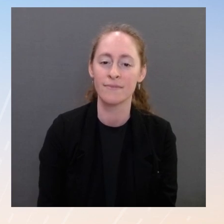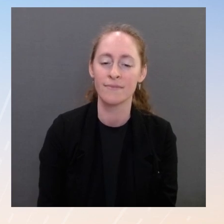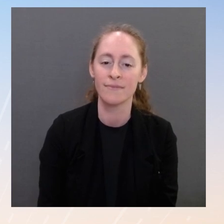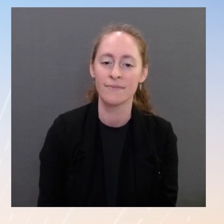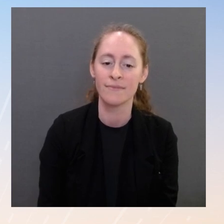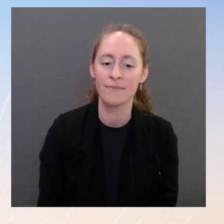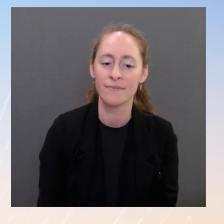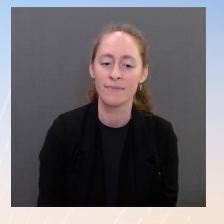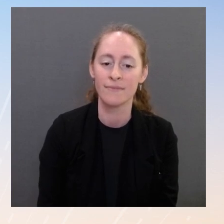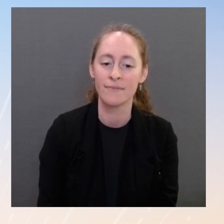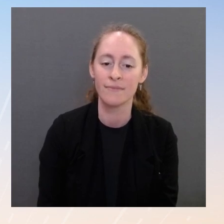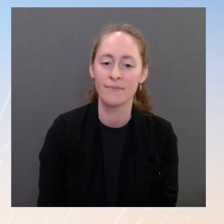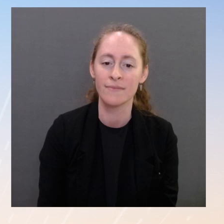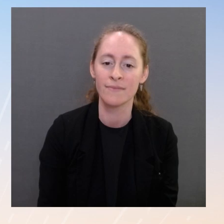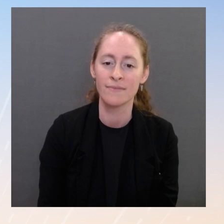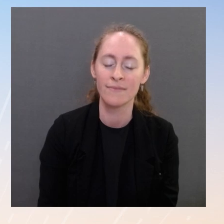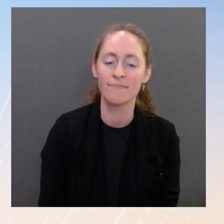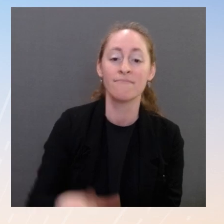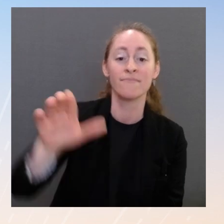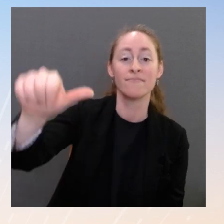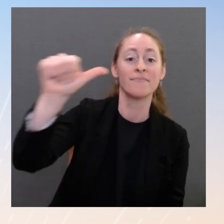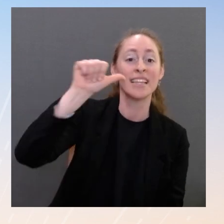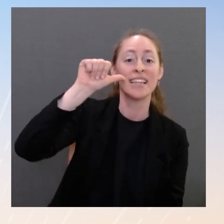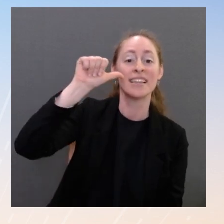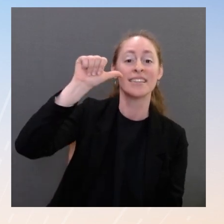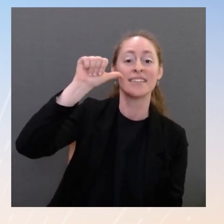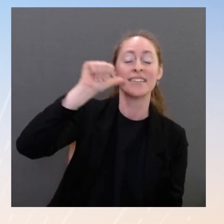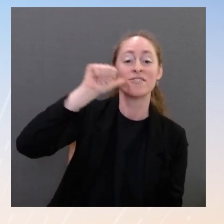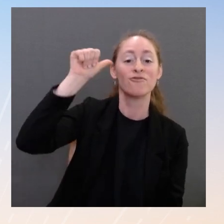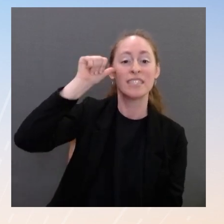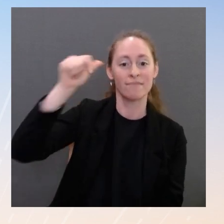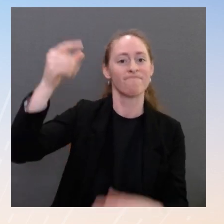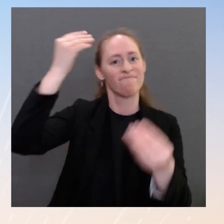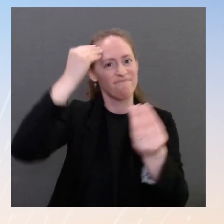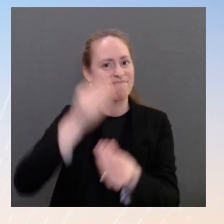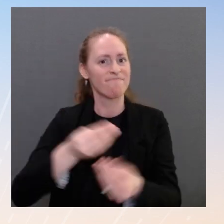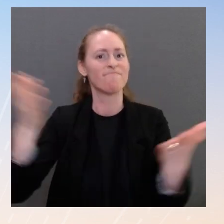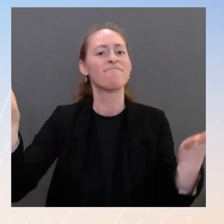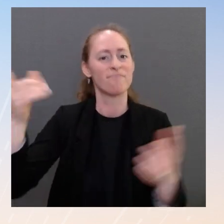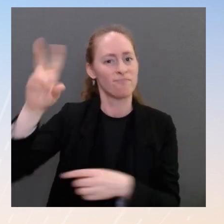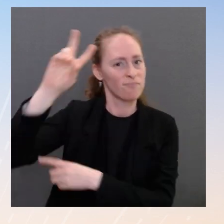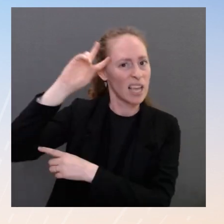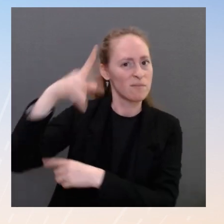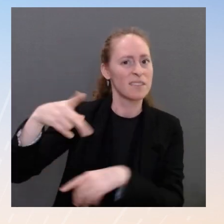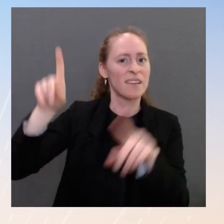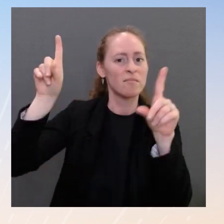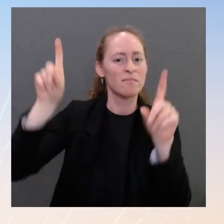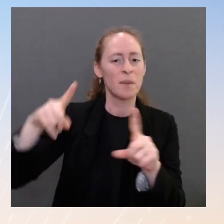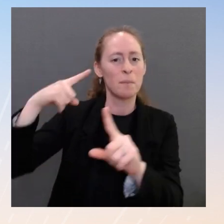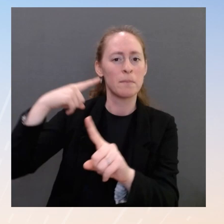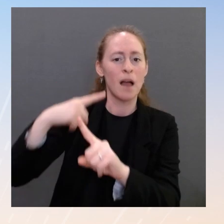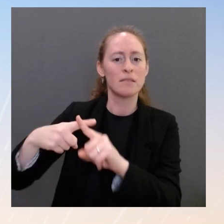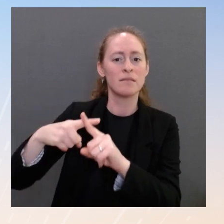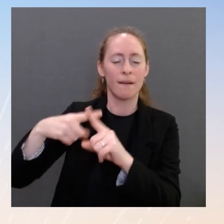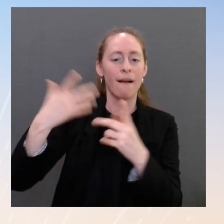that she tested positive, the usual people on the Internet and elsewhere who don't like vaccines,